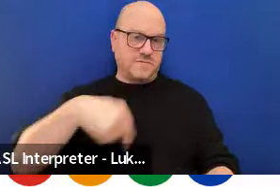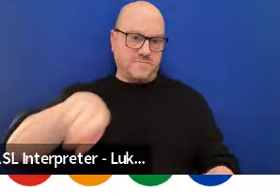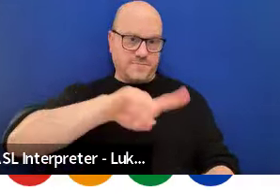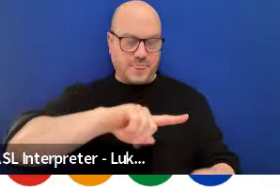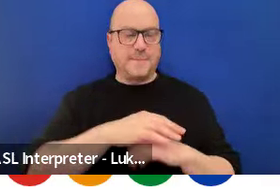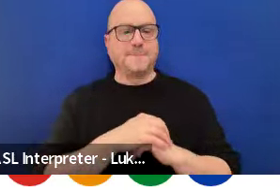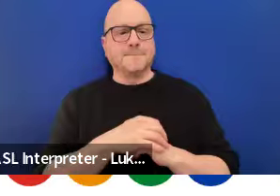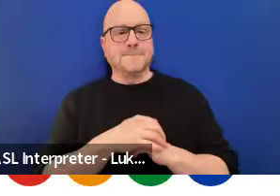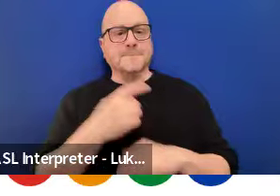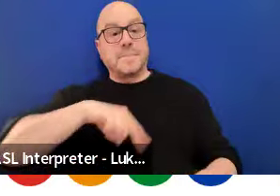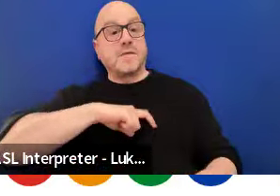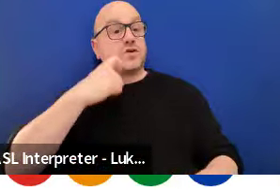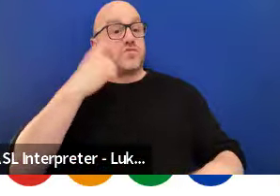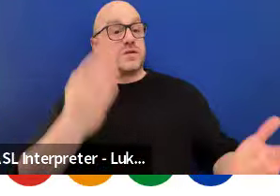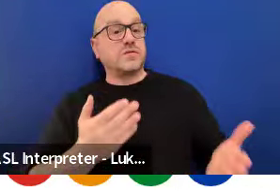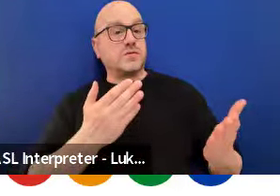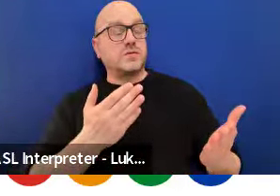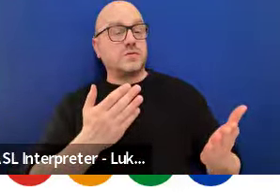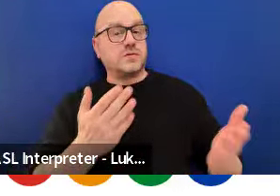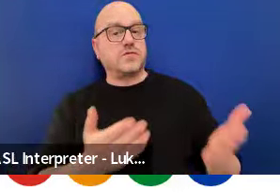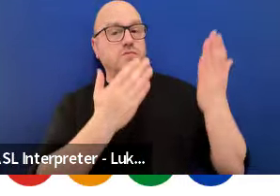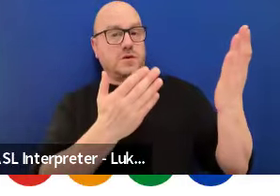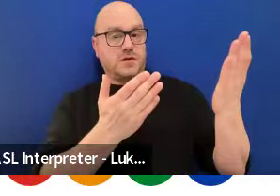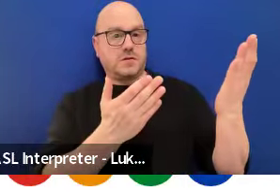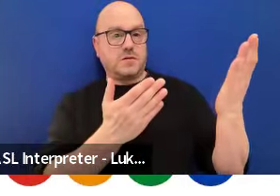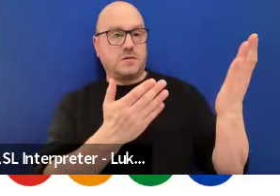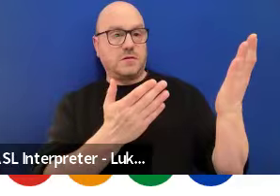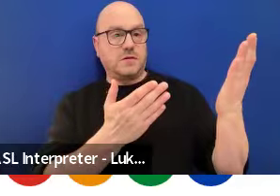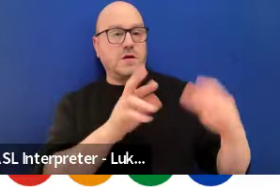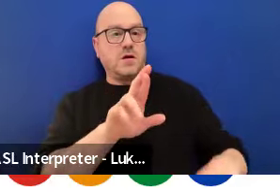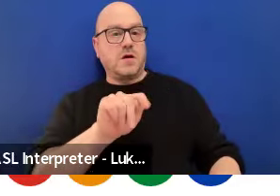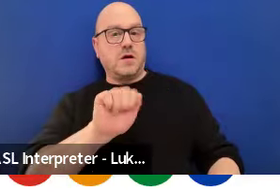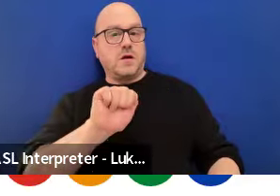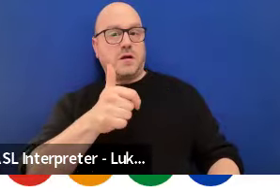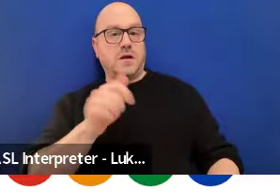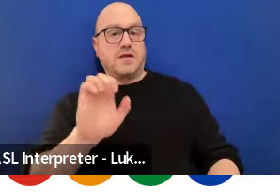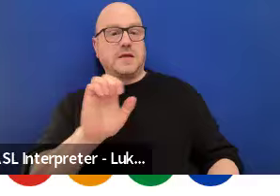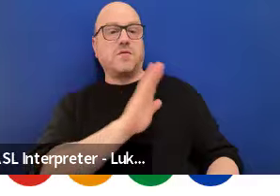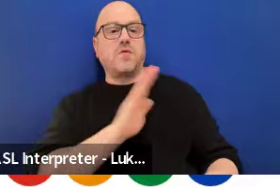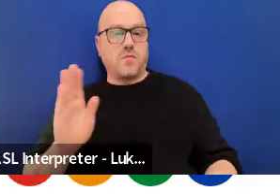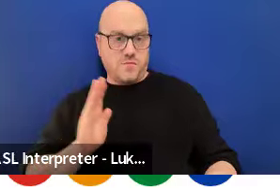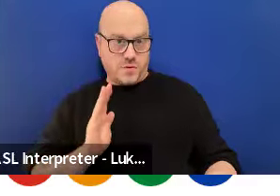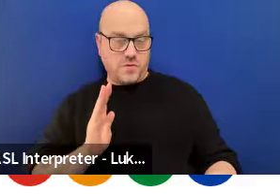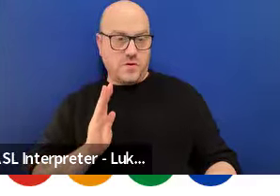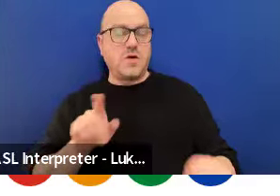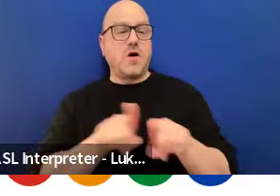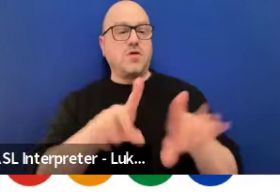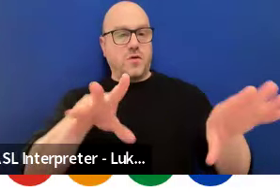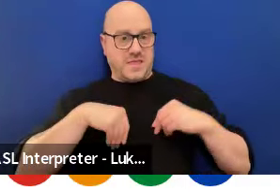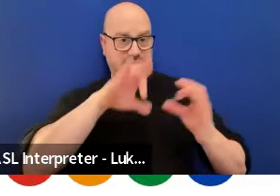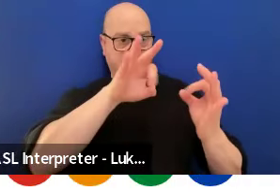SIGNIFICANT DIFFERENCE. WE RECENTLY PRESENTED SOME